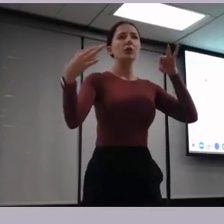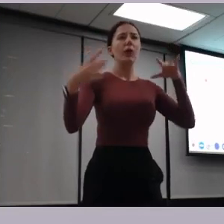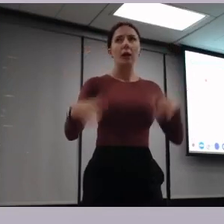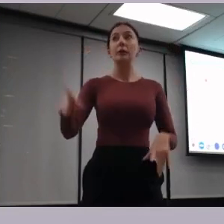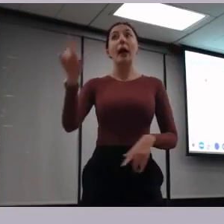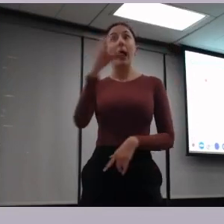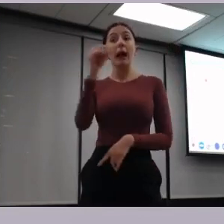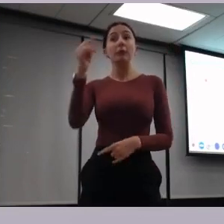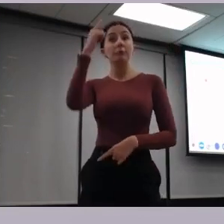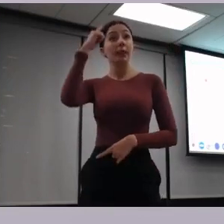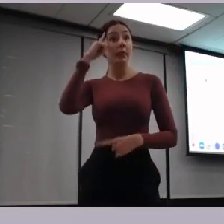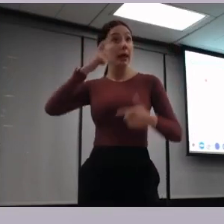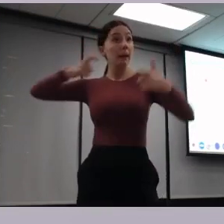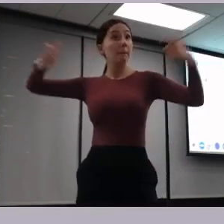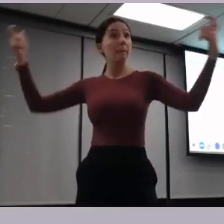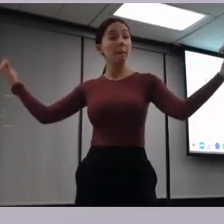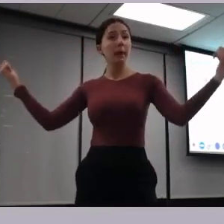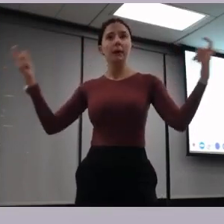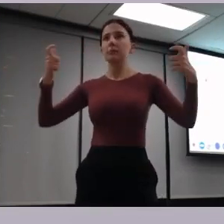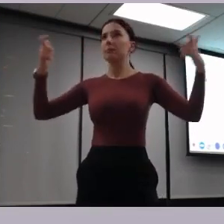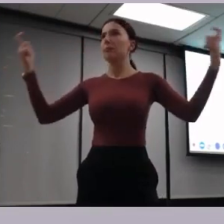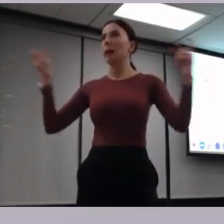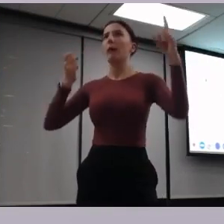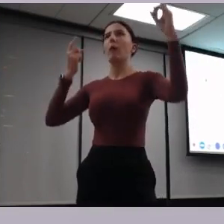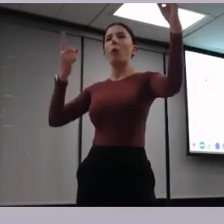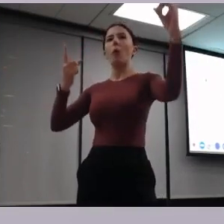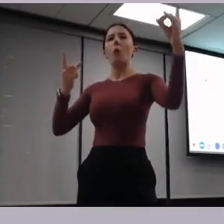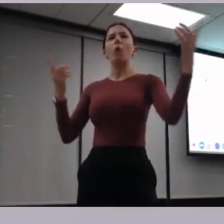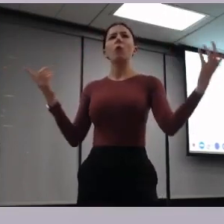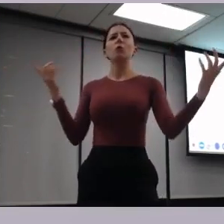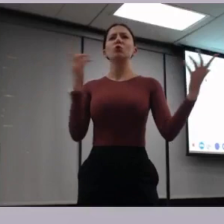and we are trying to make something historic, reach those towers